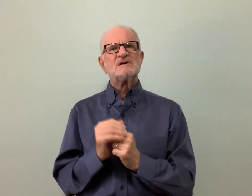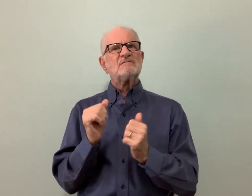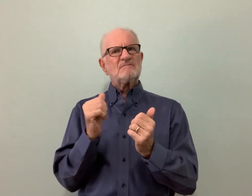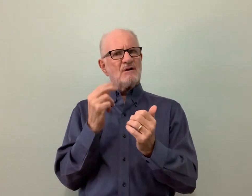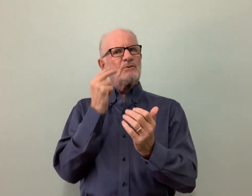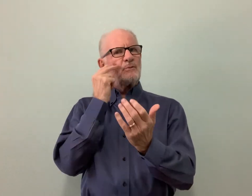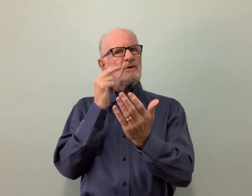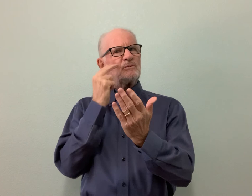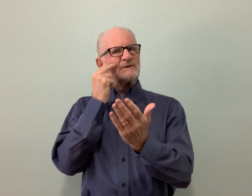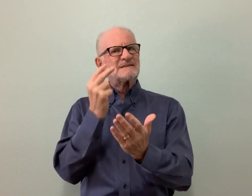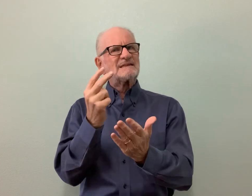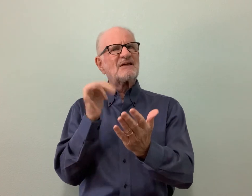That is what we're seeing —